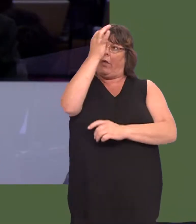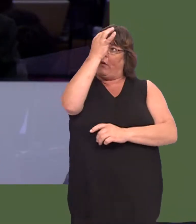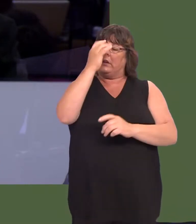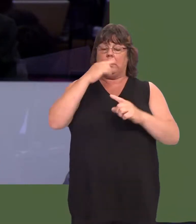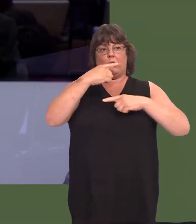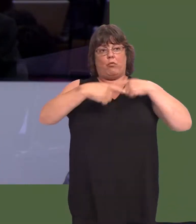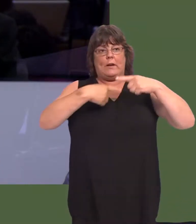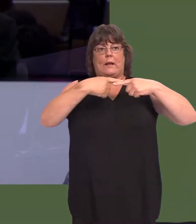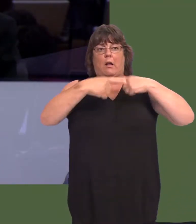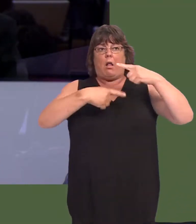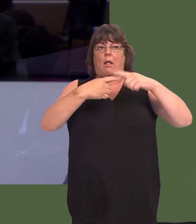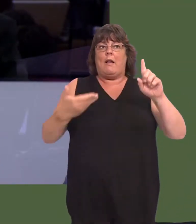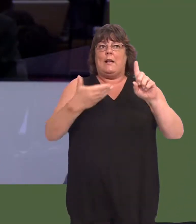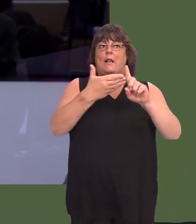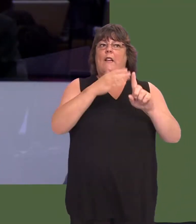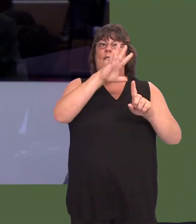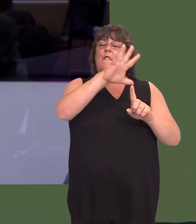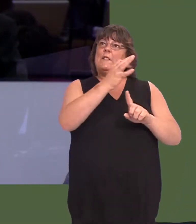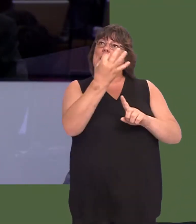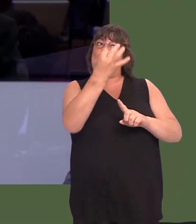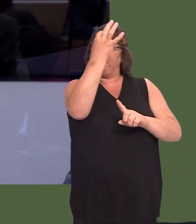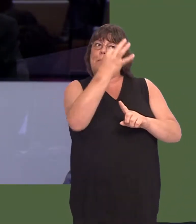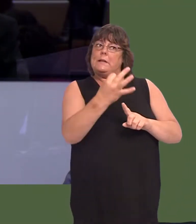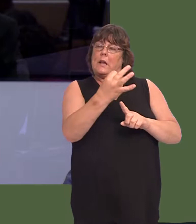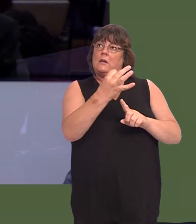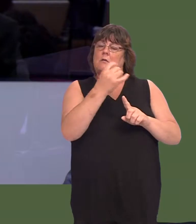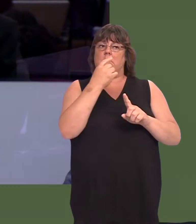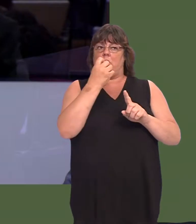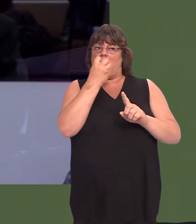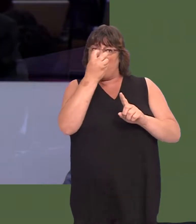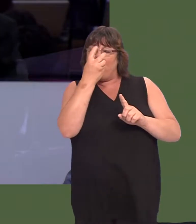to recycle 58 per cent of waste by 2016.